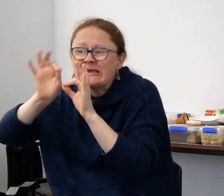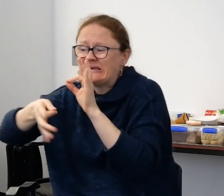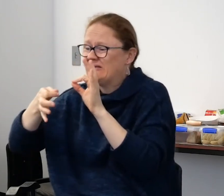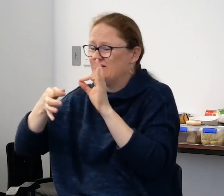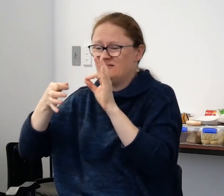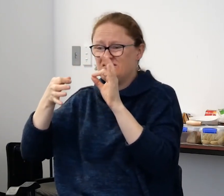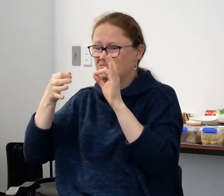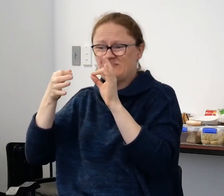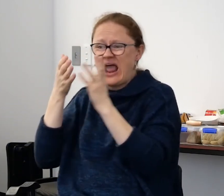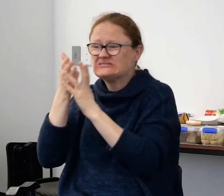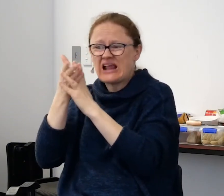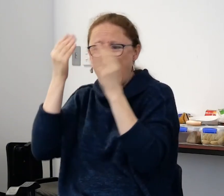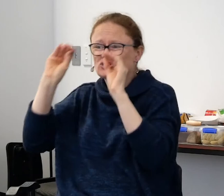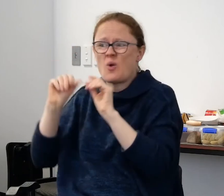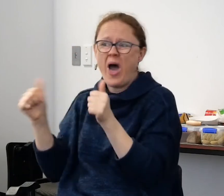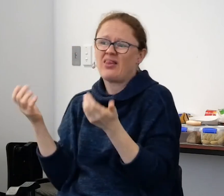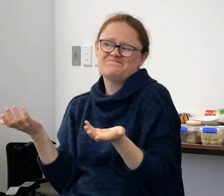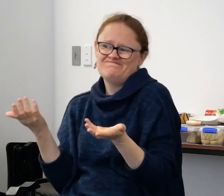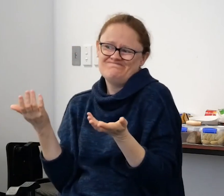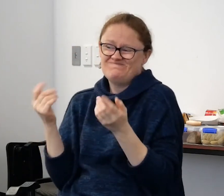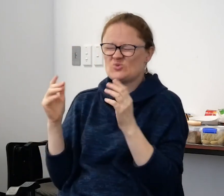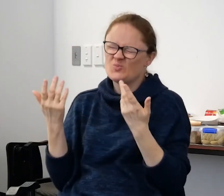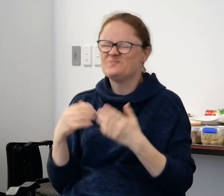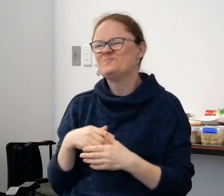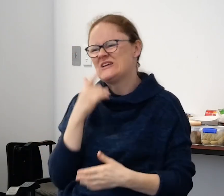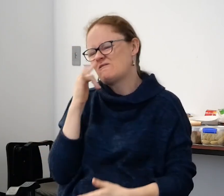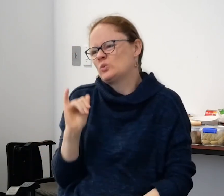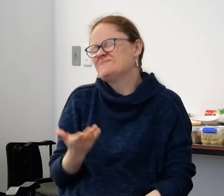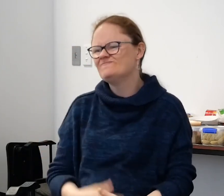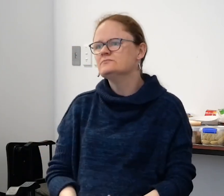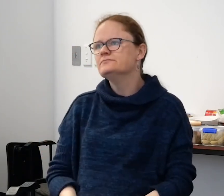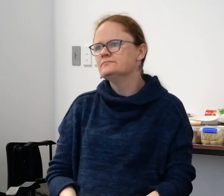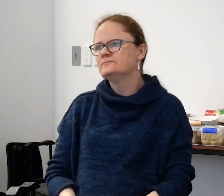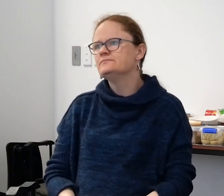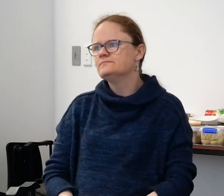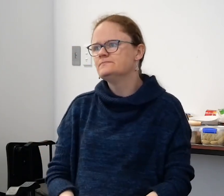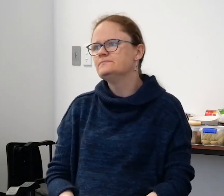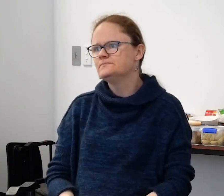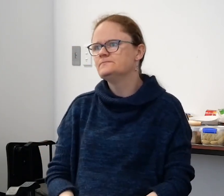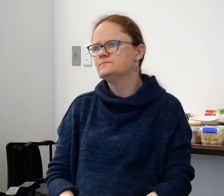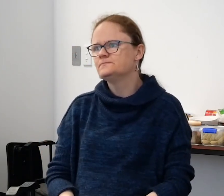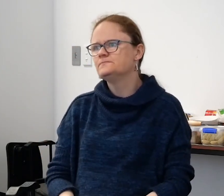and they did not have access to language education.